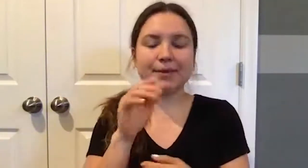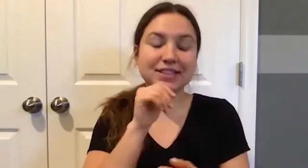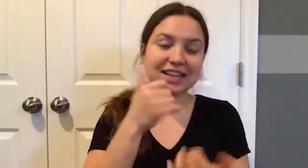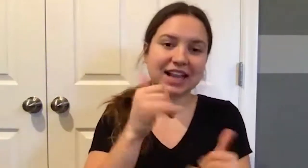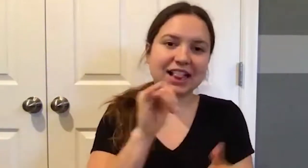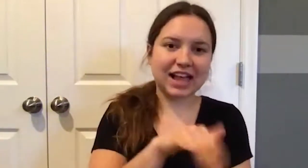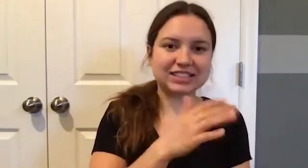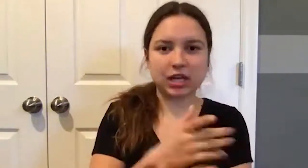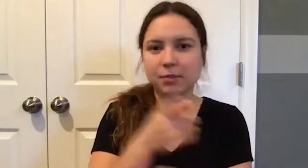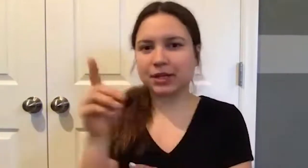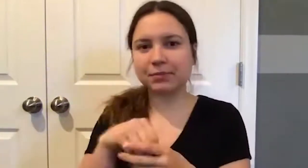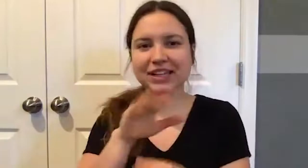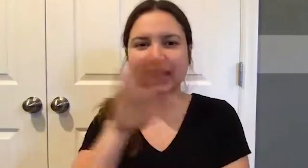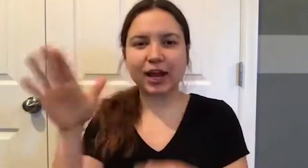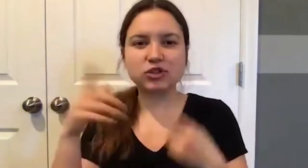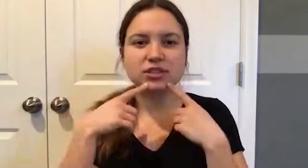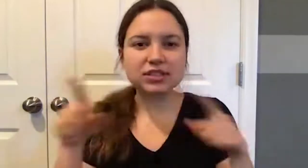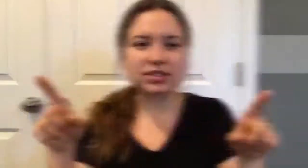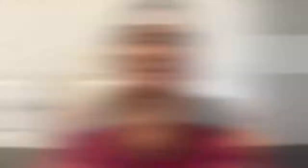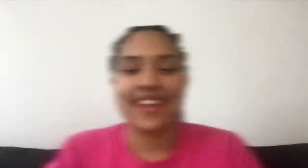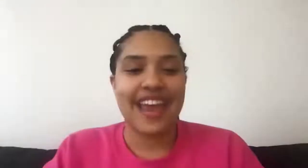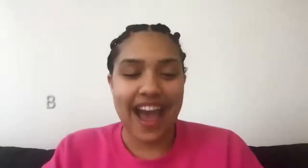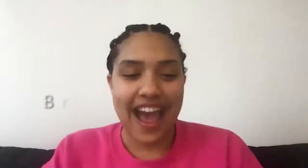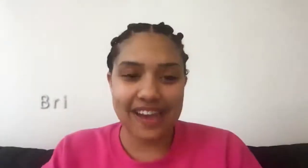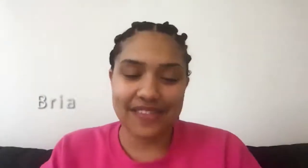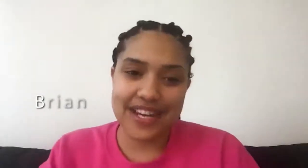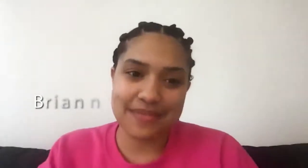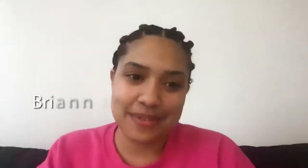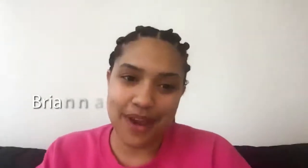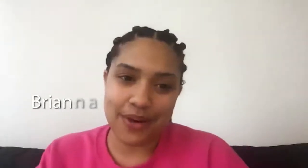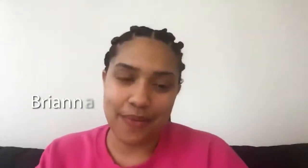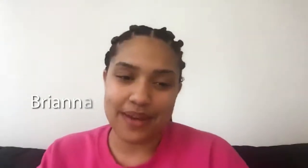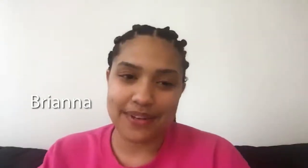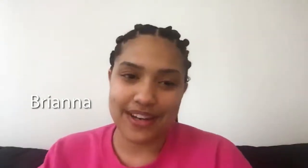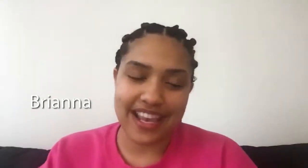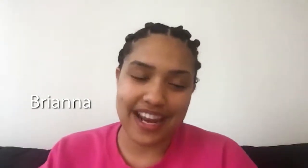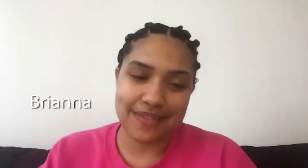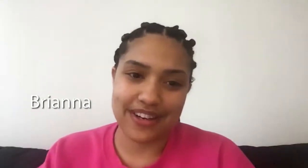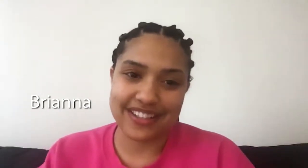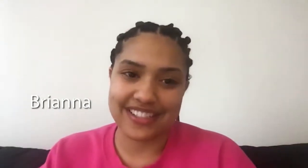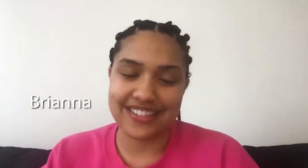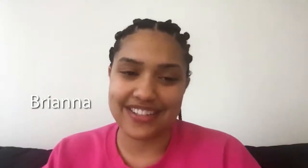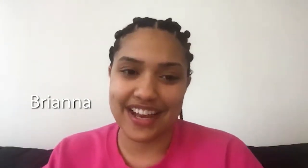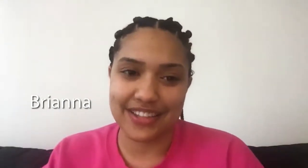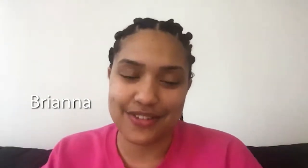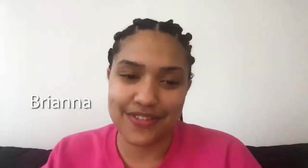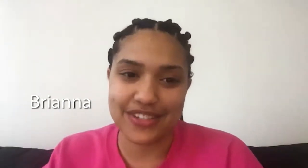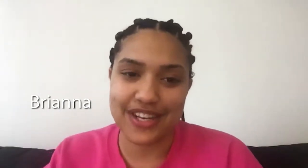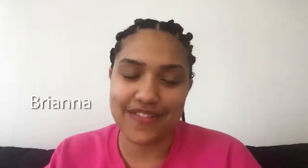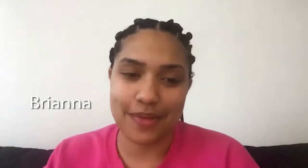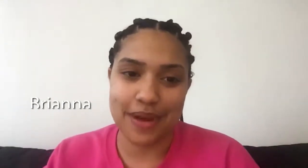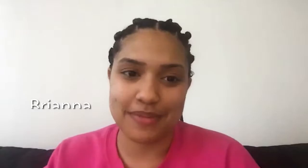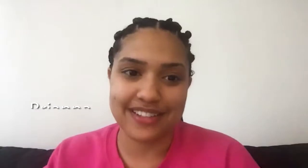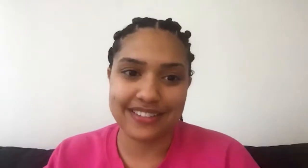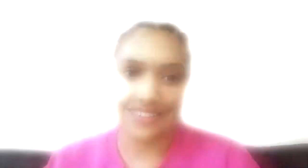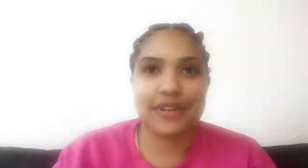from being successful. Hi. My name is Brianna Weimer, and I am currently a student at the University of Alabama.